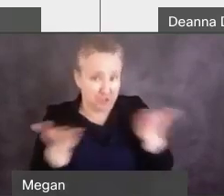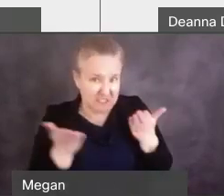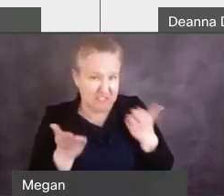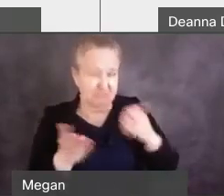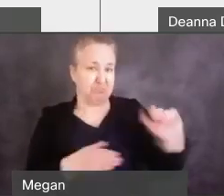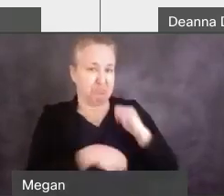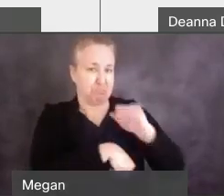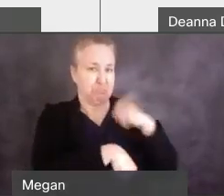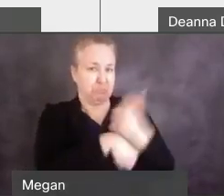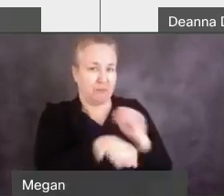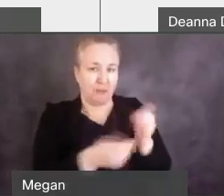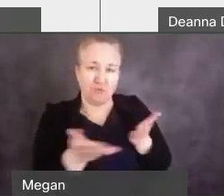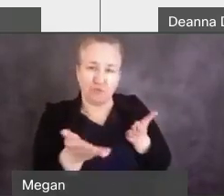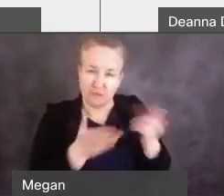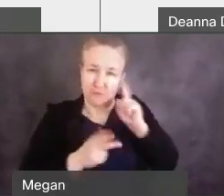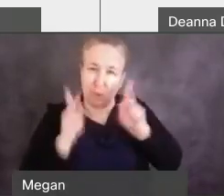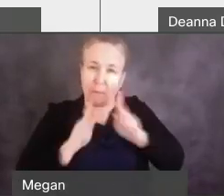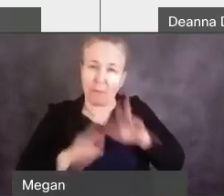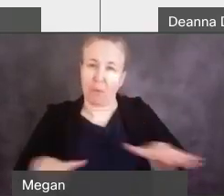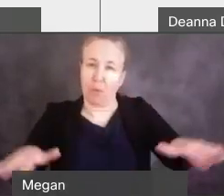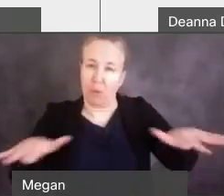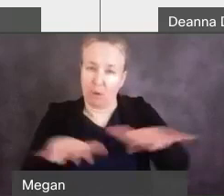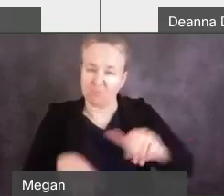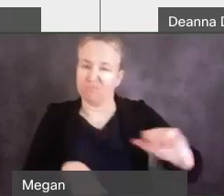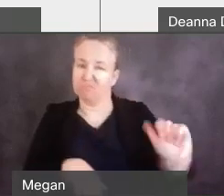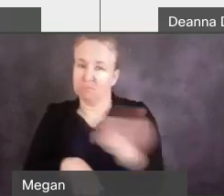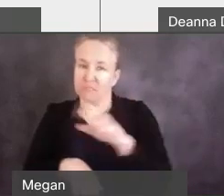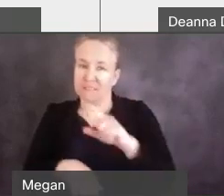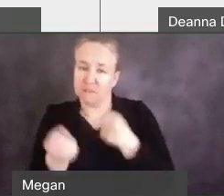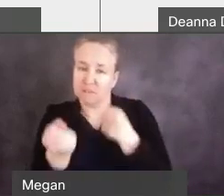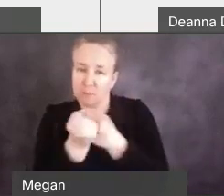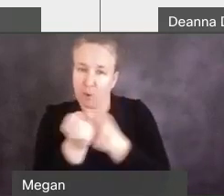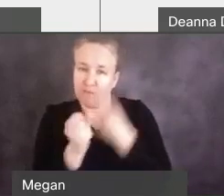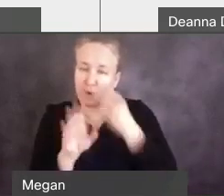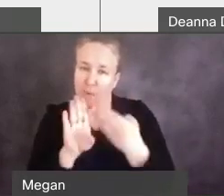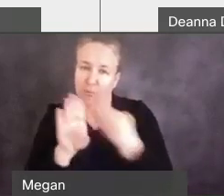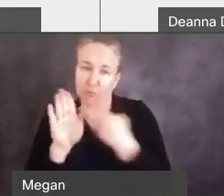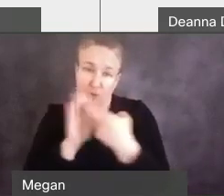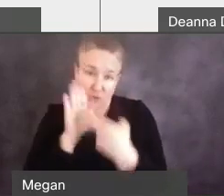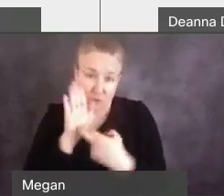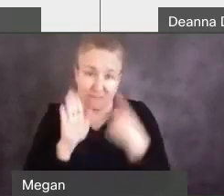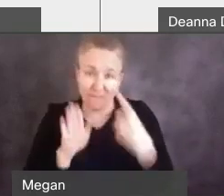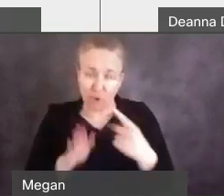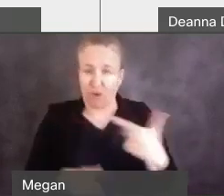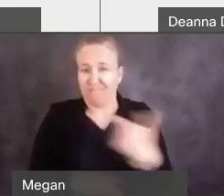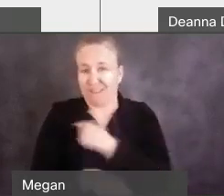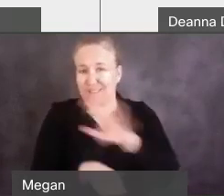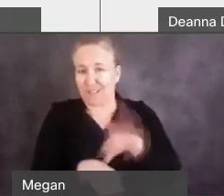service for people in the County who need support pre-registering for vaccine appointments by phone.